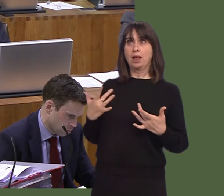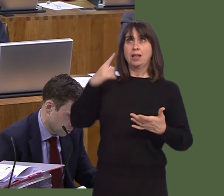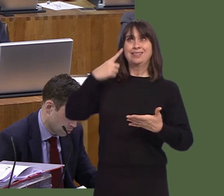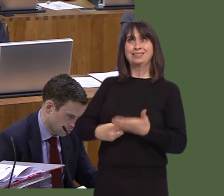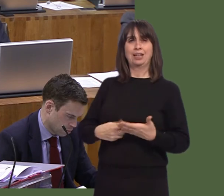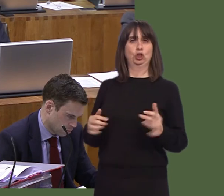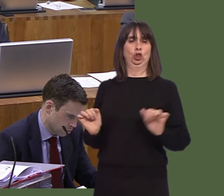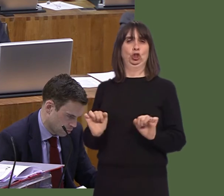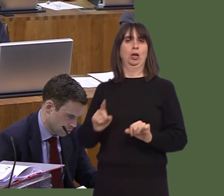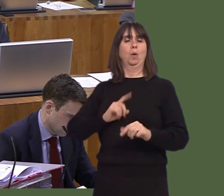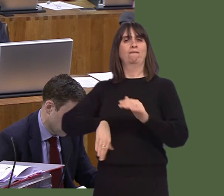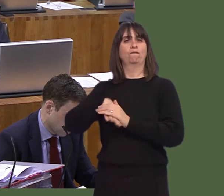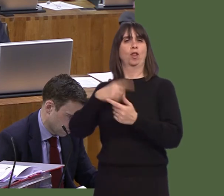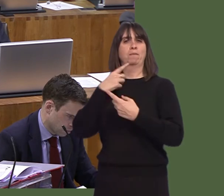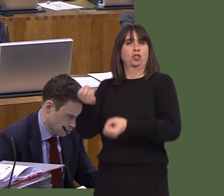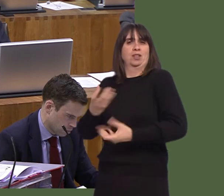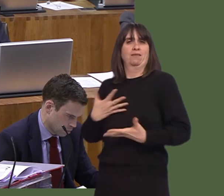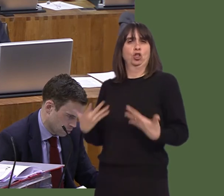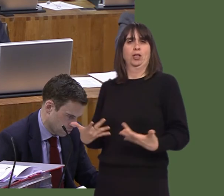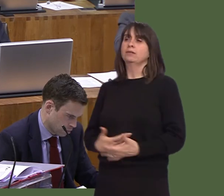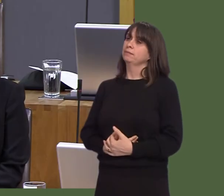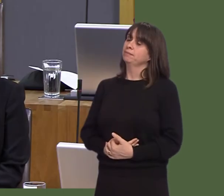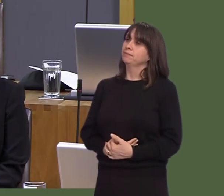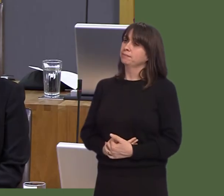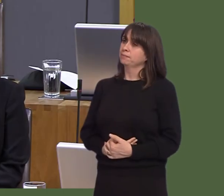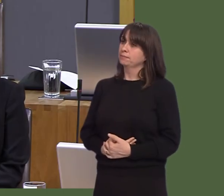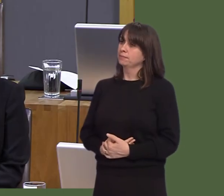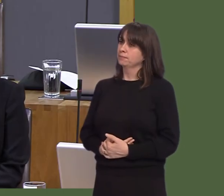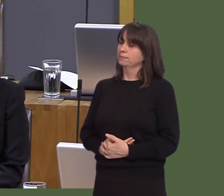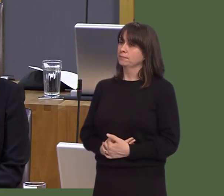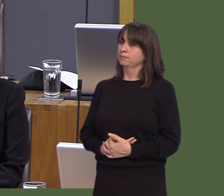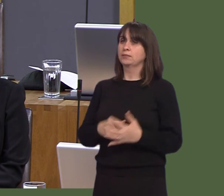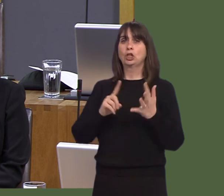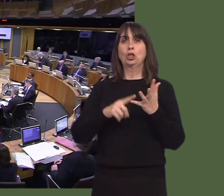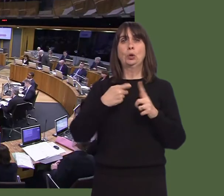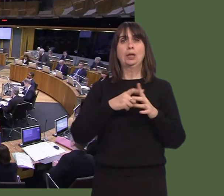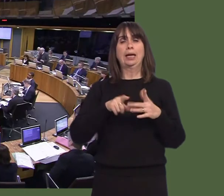Because if so, perhaps you and those supporting our presence in the European